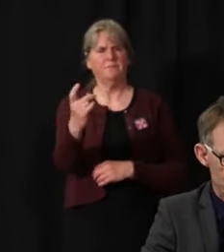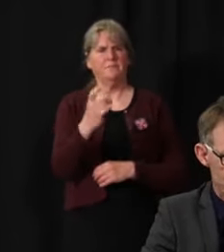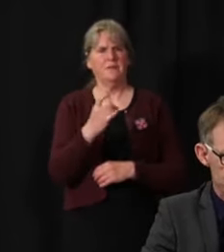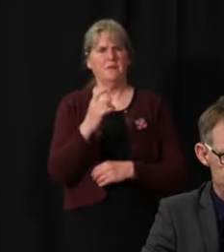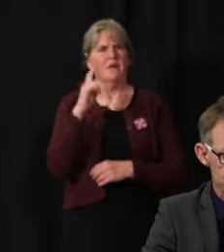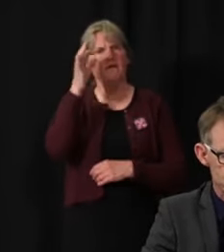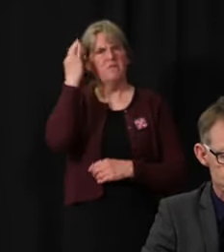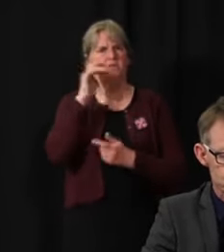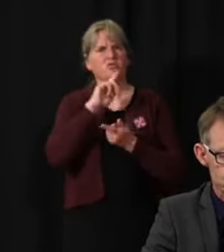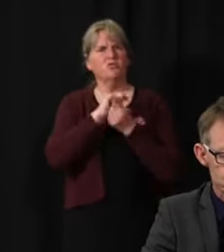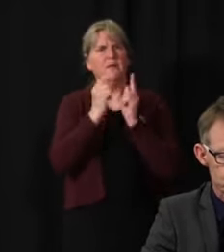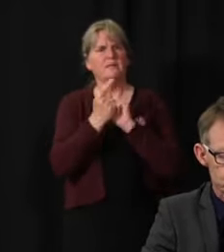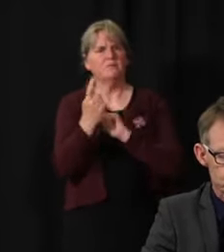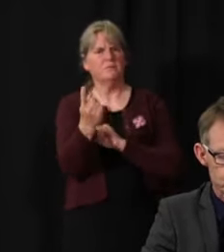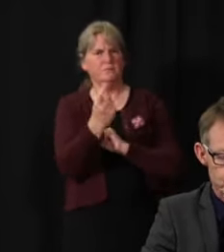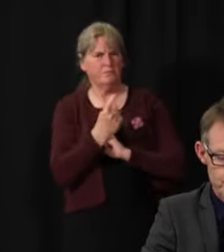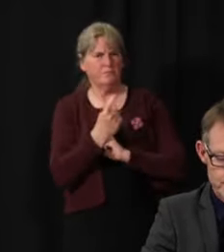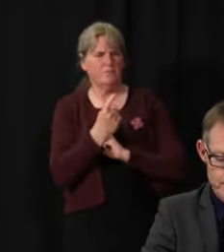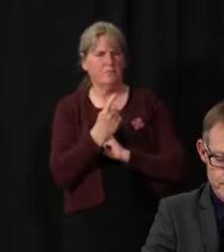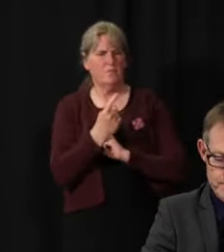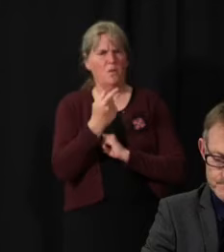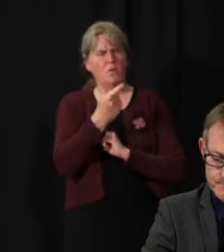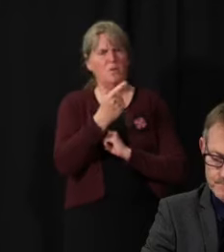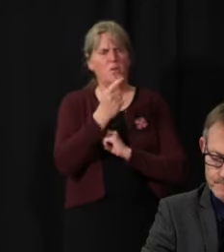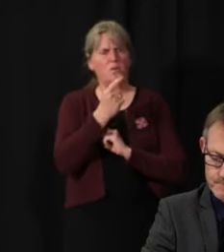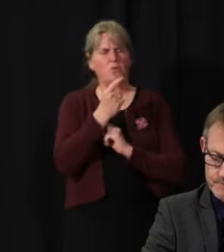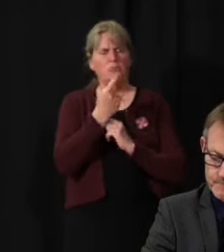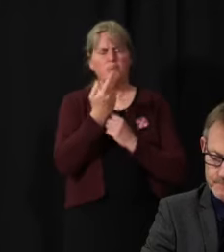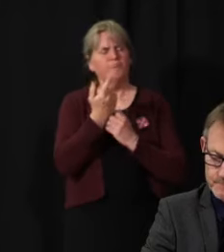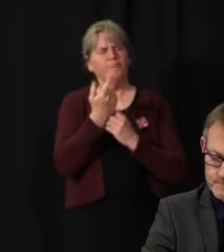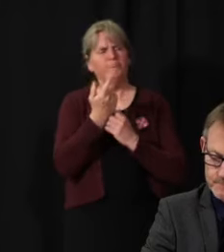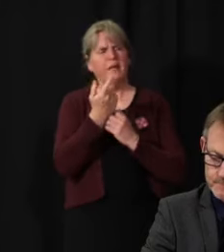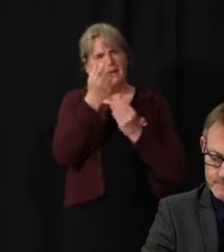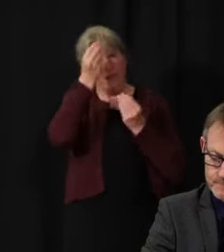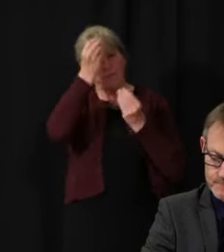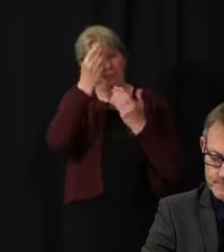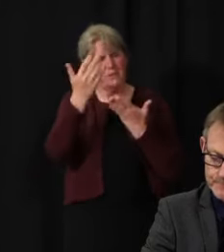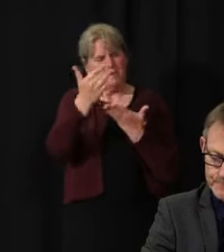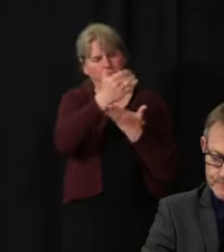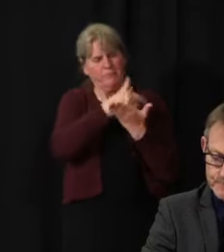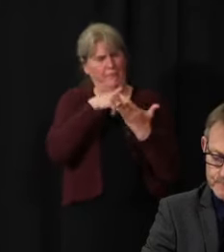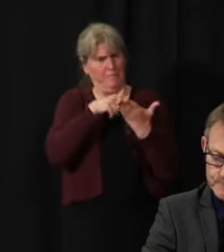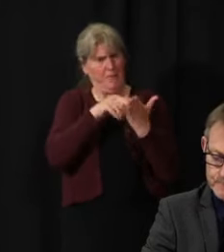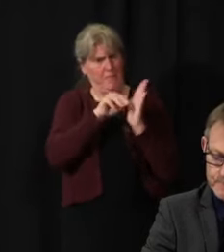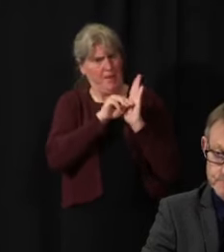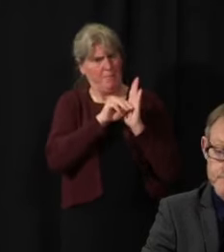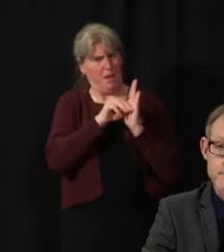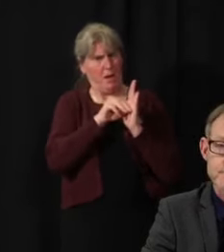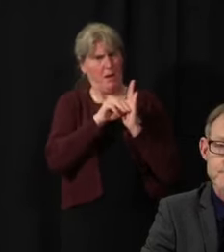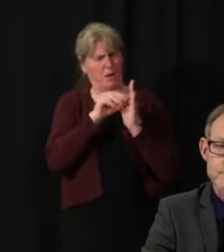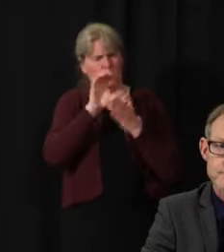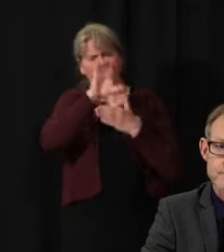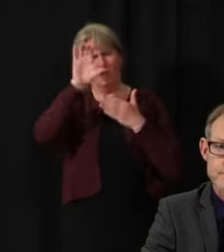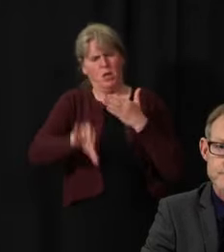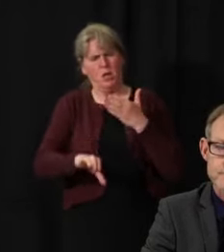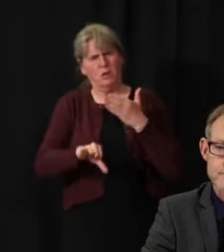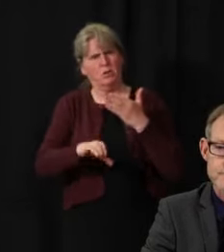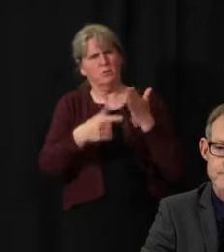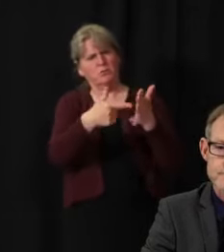Doctor Hanley, can you tell us what is the great conclusion you have come to for them -- or the most